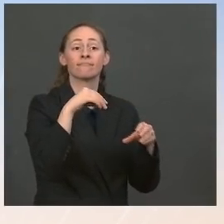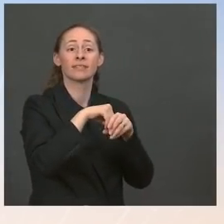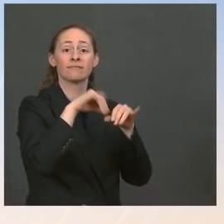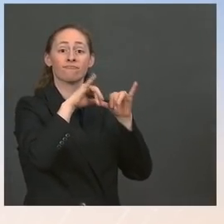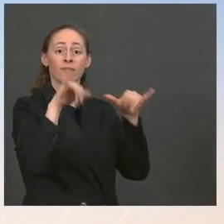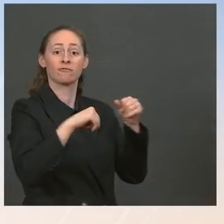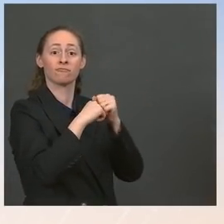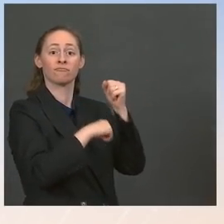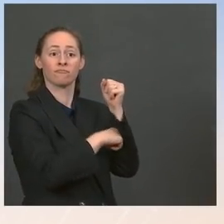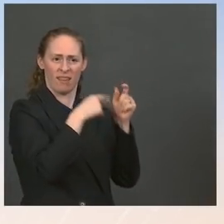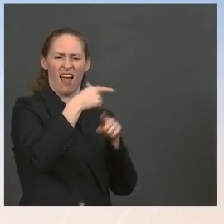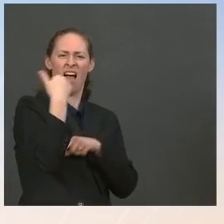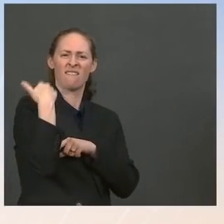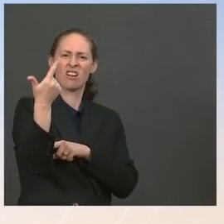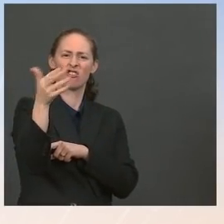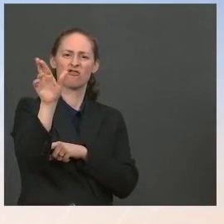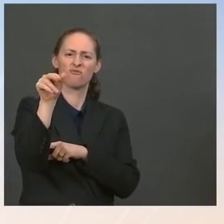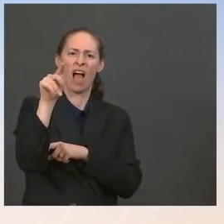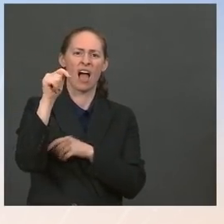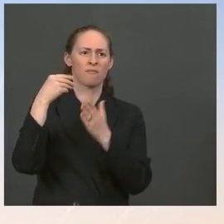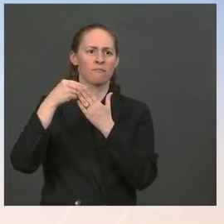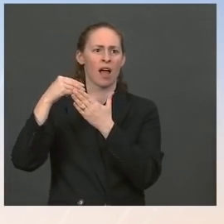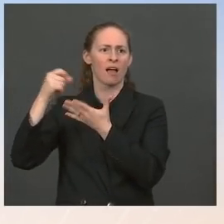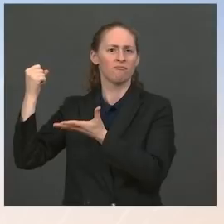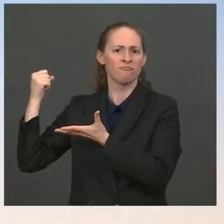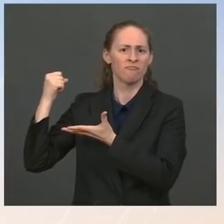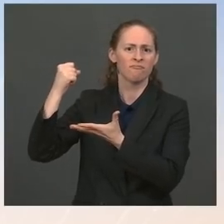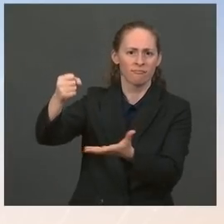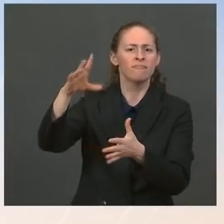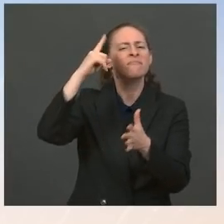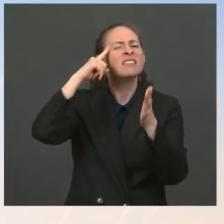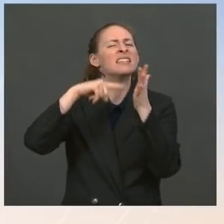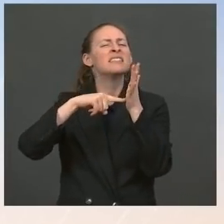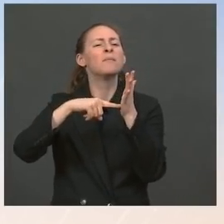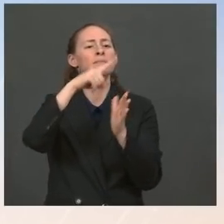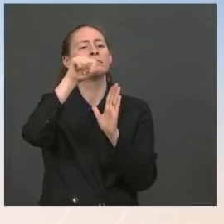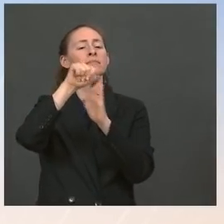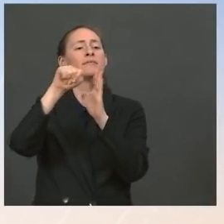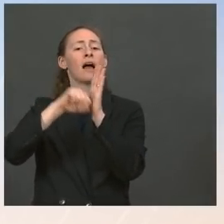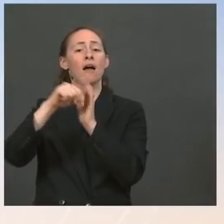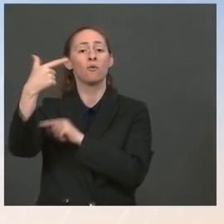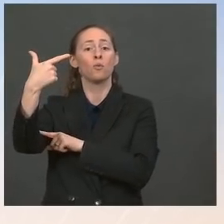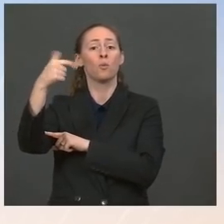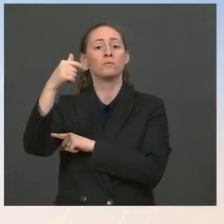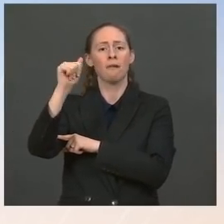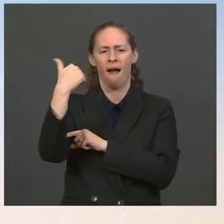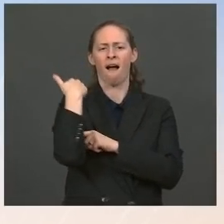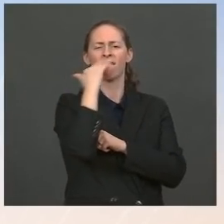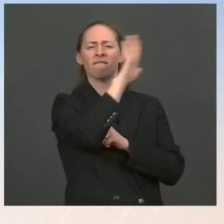We announced funding for a project in Georgia. It's an inland port to help goods move onward from the Port of Savannah.